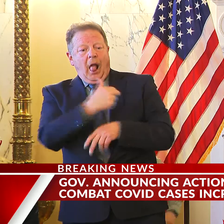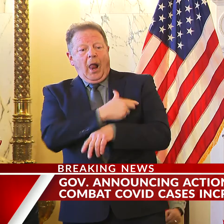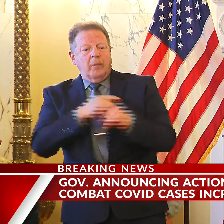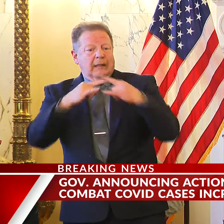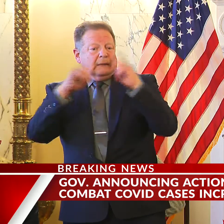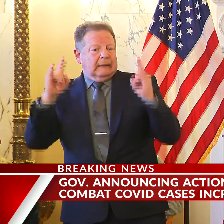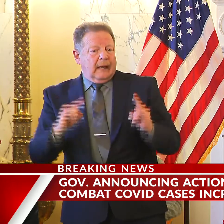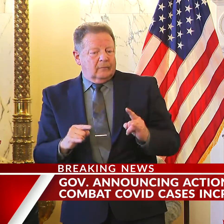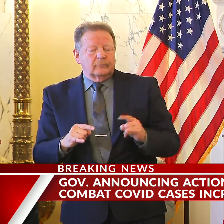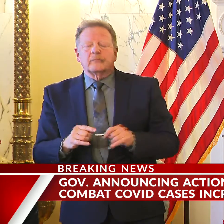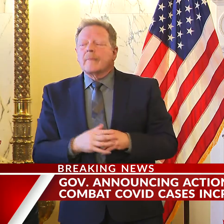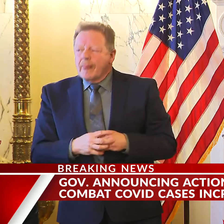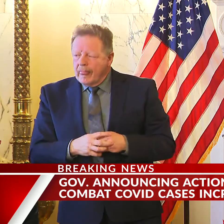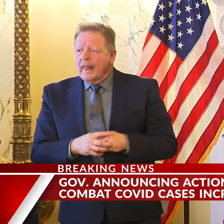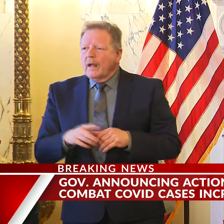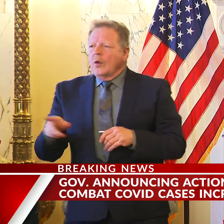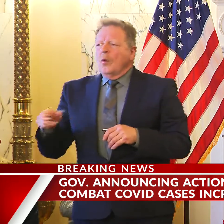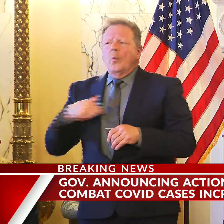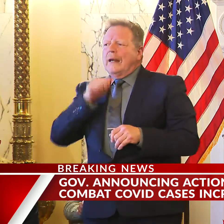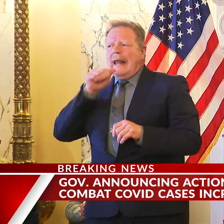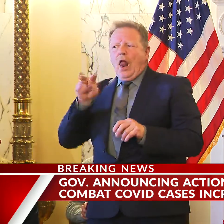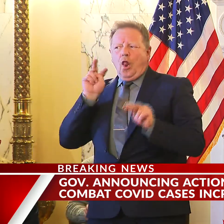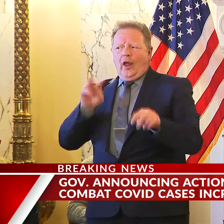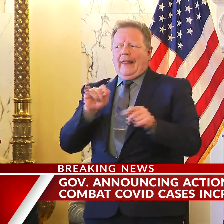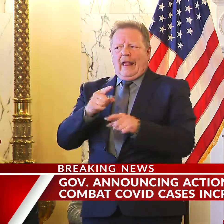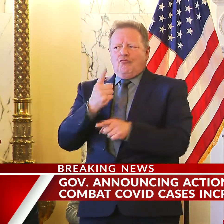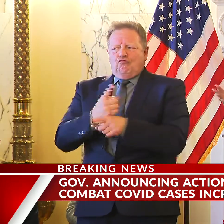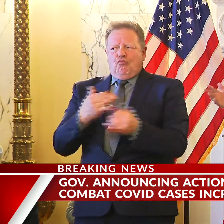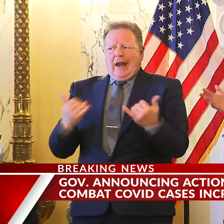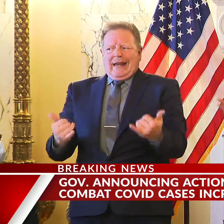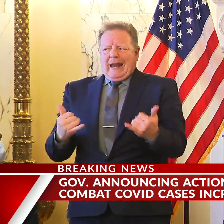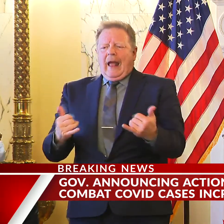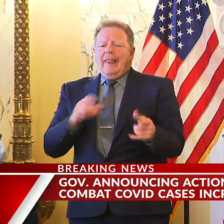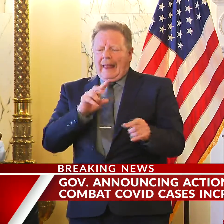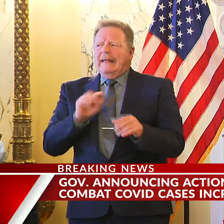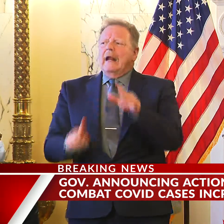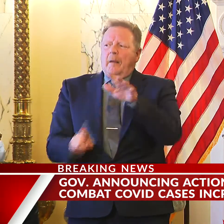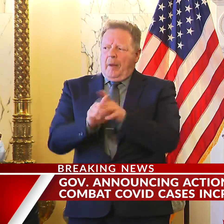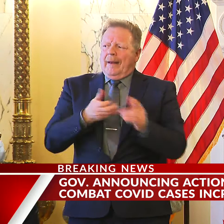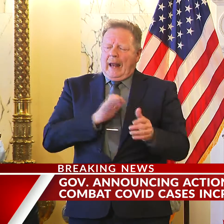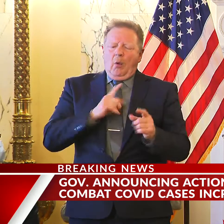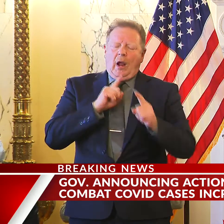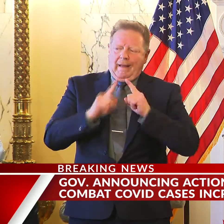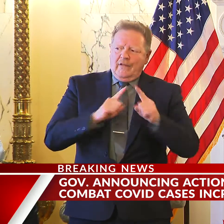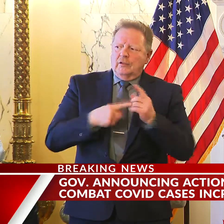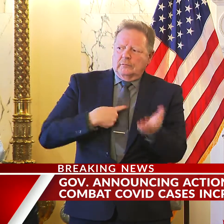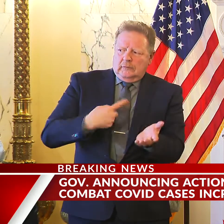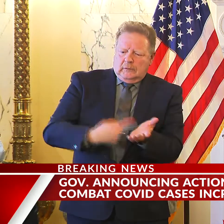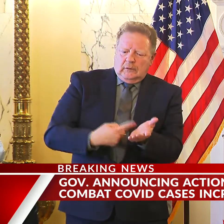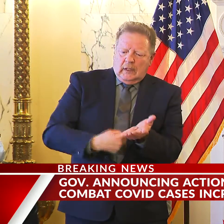ALTERNATIVE SITE LIKE A FIELD HOSPITAL? AGAIN? YES, WE'RE THAT WE'RE NOT